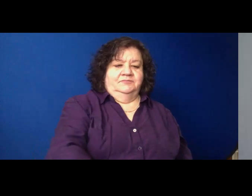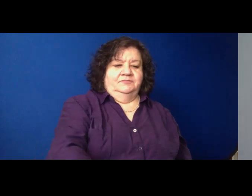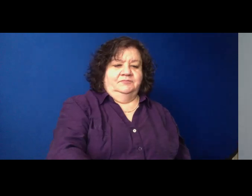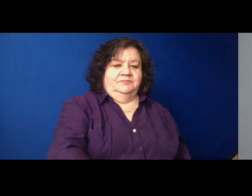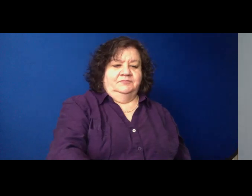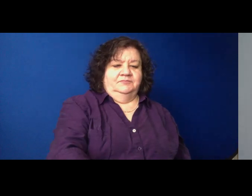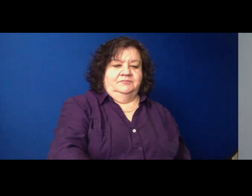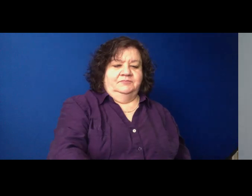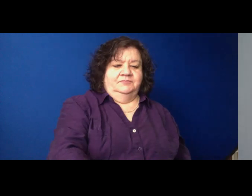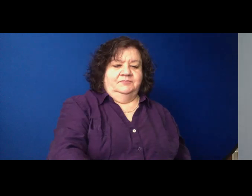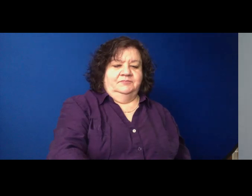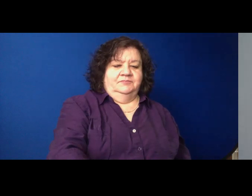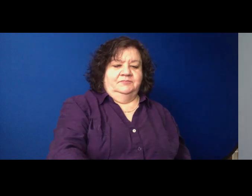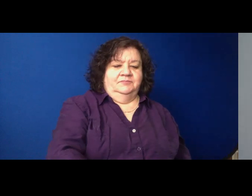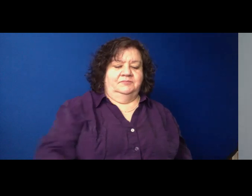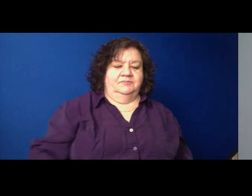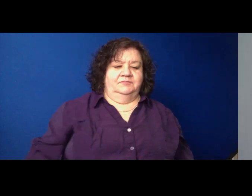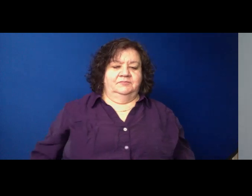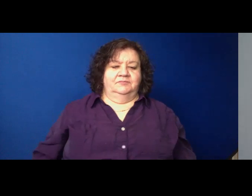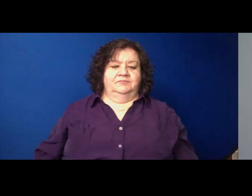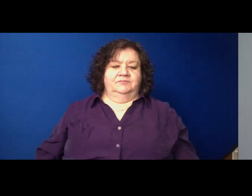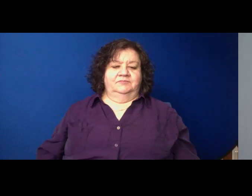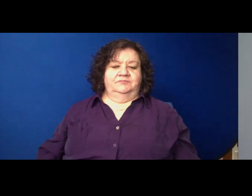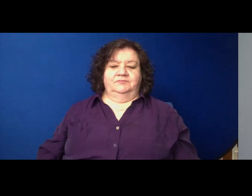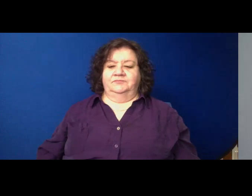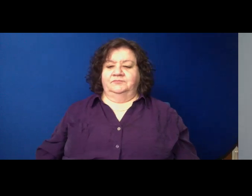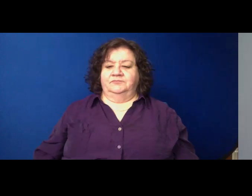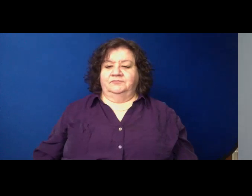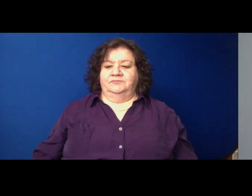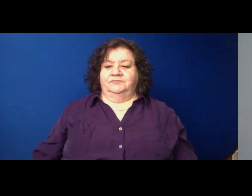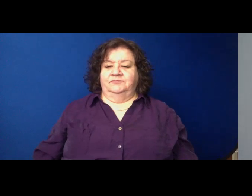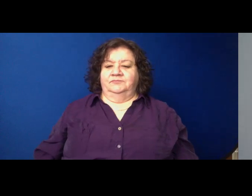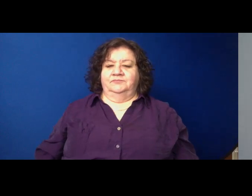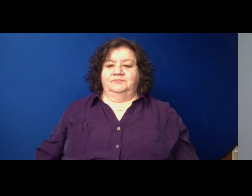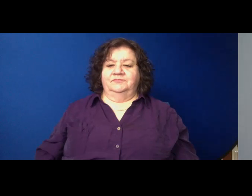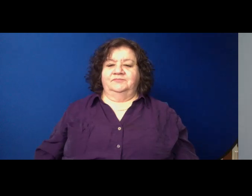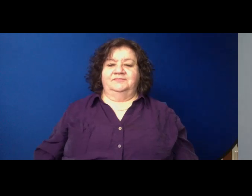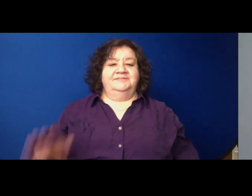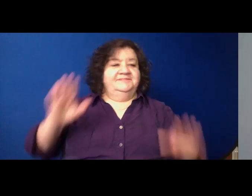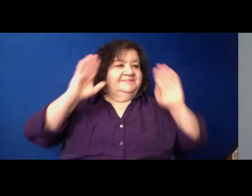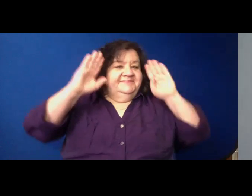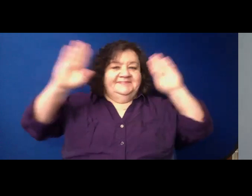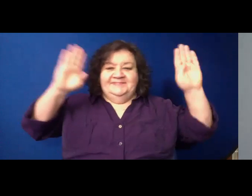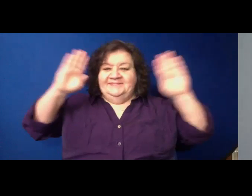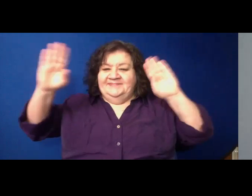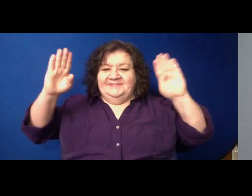hello everyone welcome to the breakout session um discussing how to live in urgent mode we will